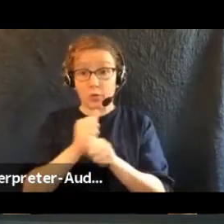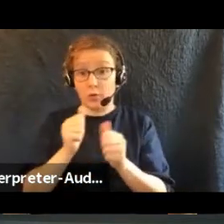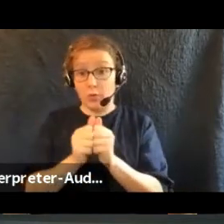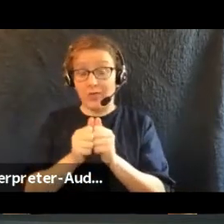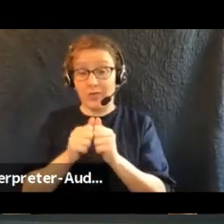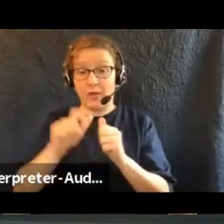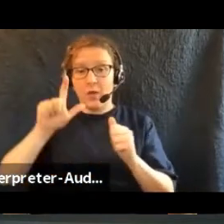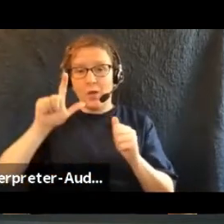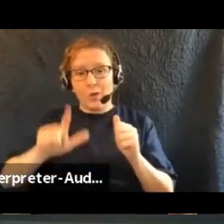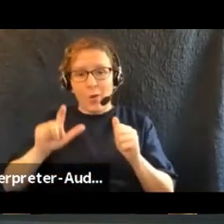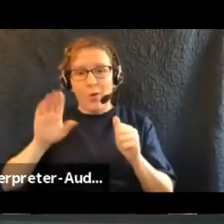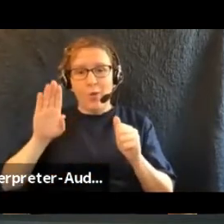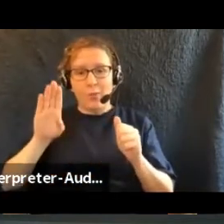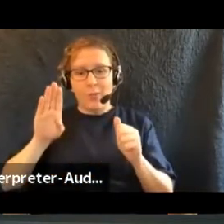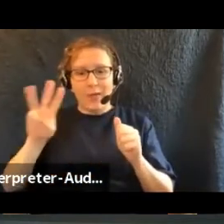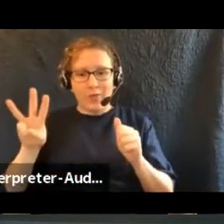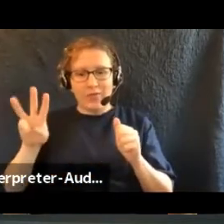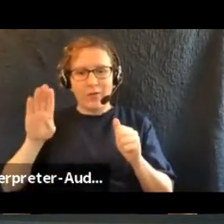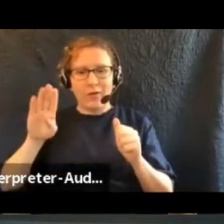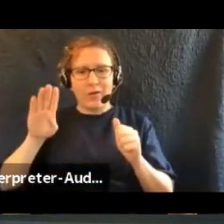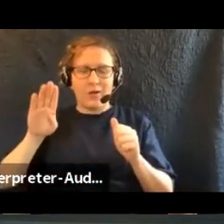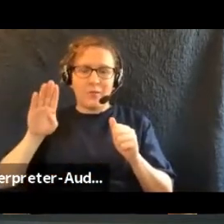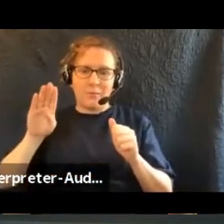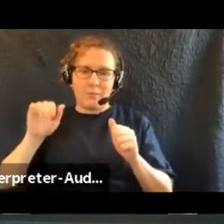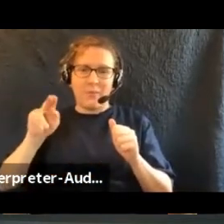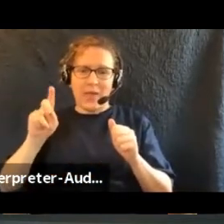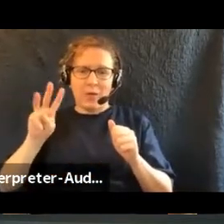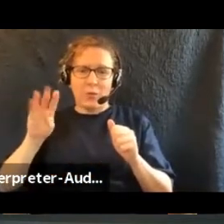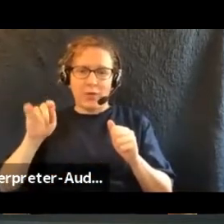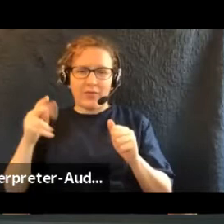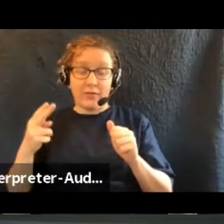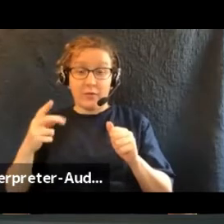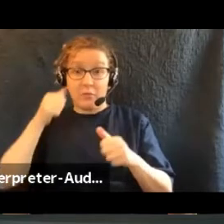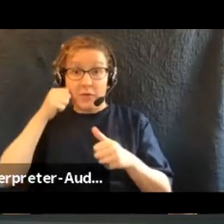to keep in mind both desktop and mobile accessibility.